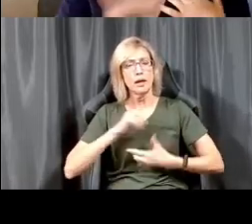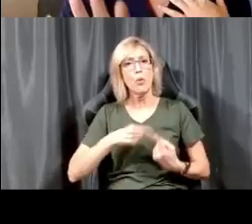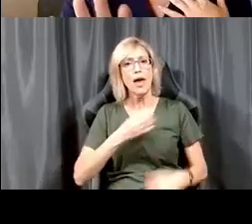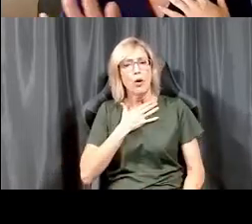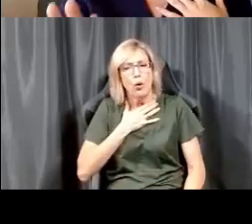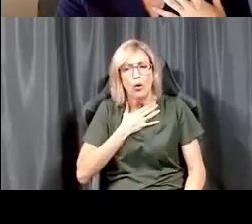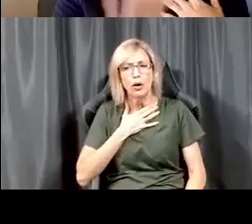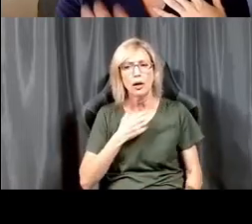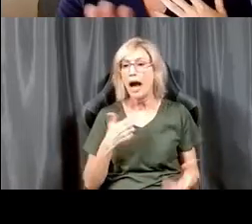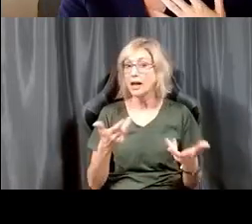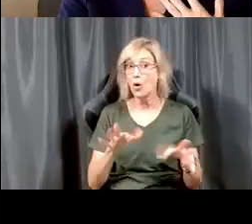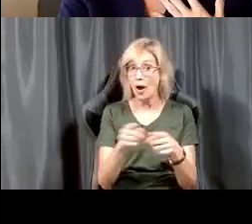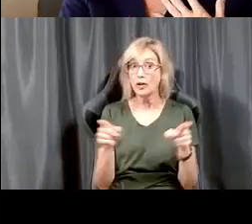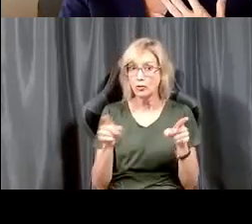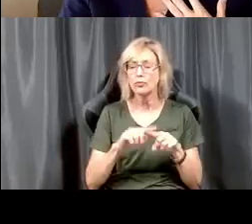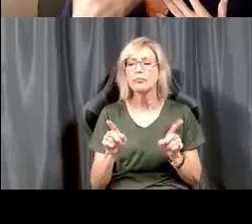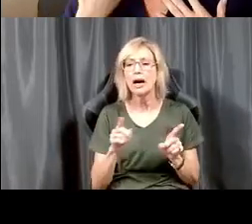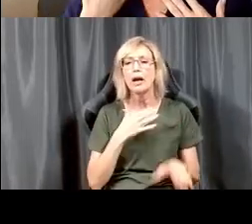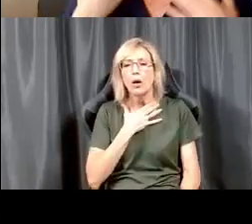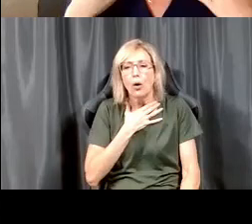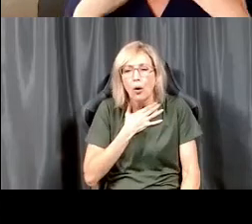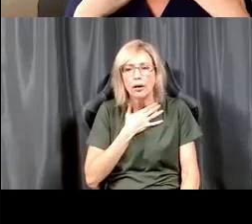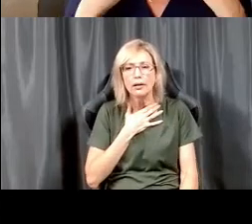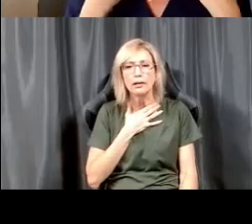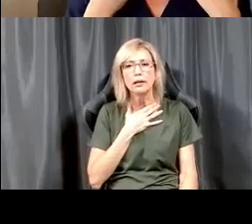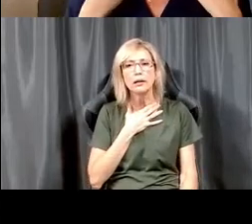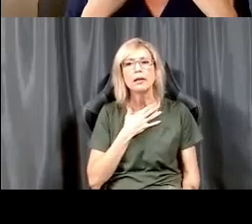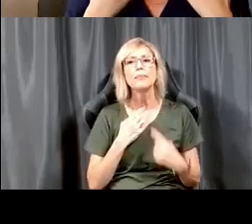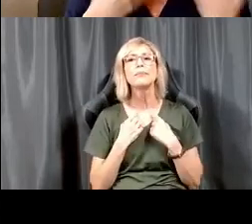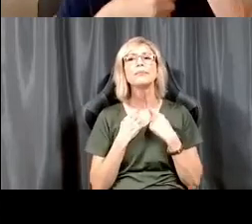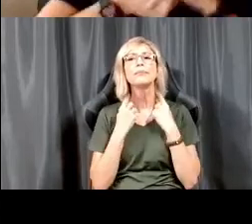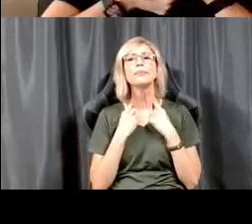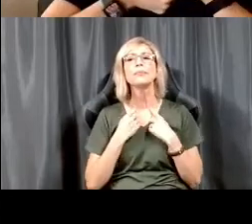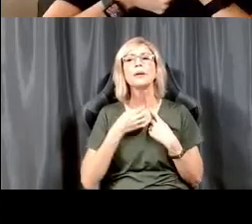want you all do it, when you do, your airway is covered.